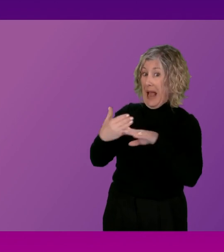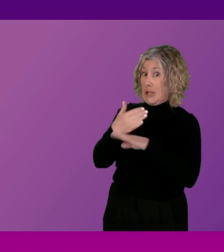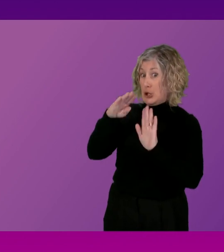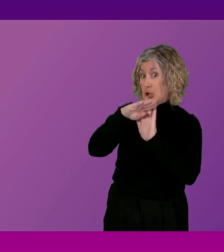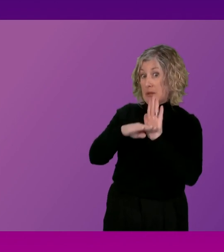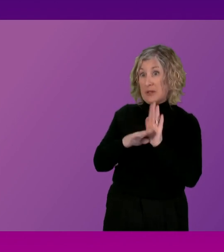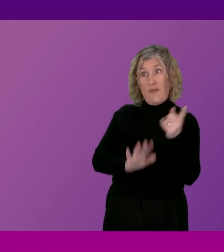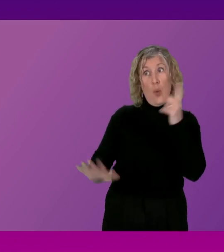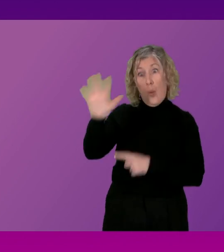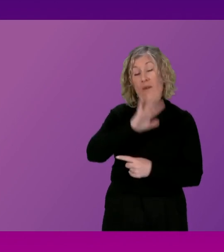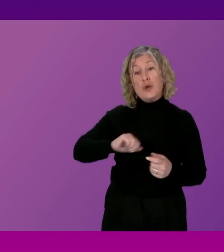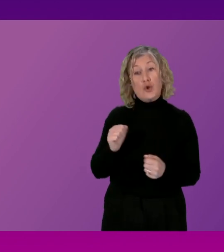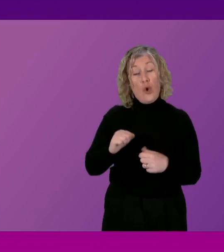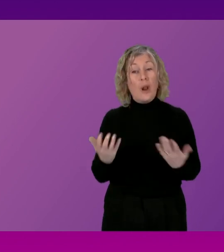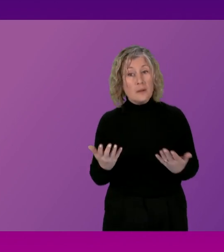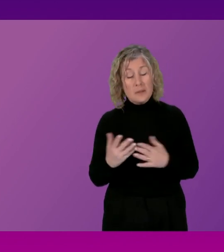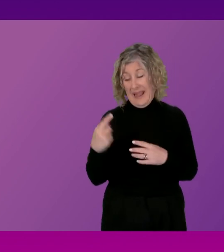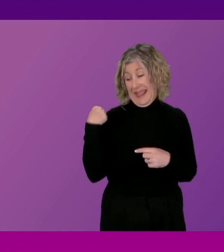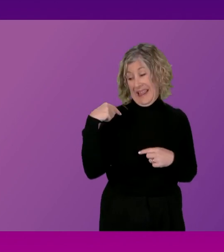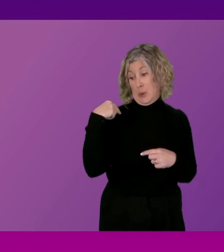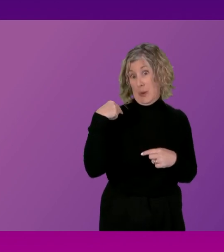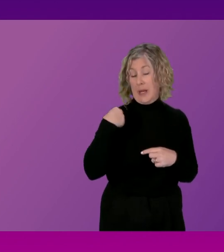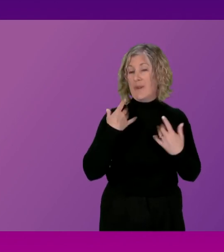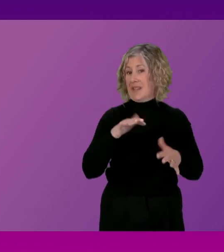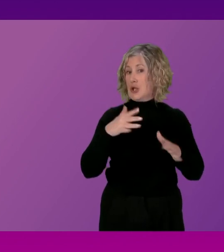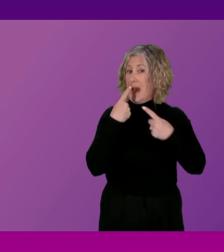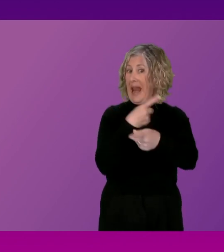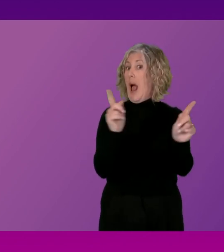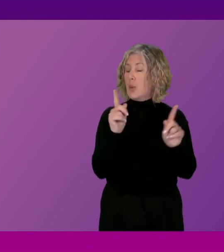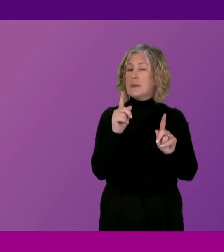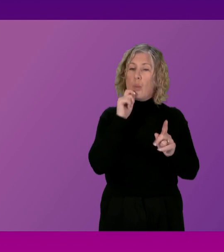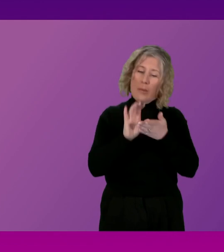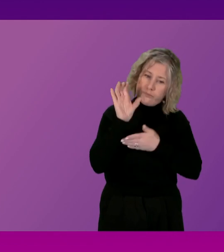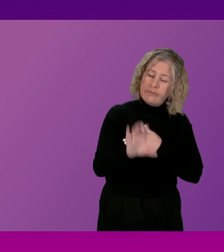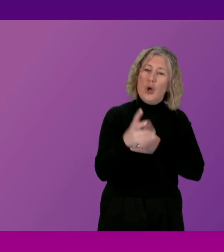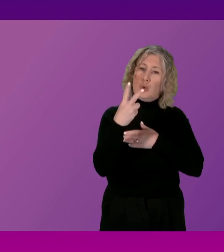Earlier this week, we announced that £2 million will be made available in next year’s budget